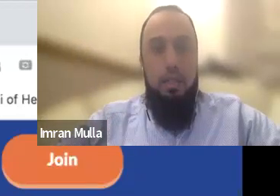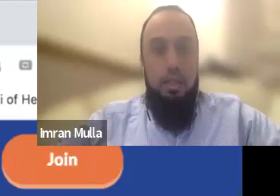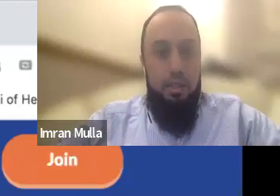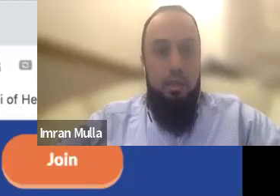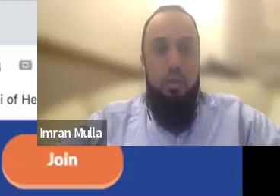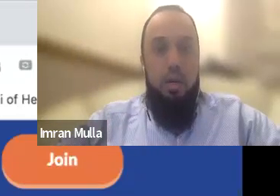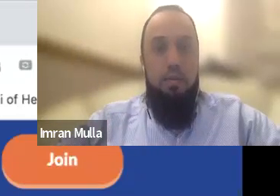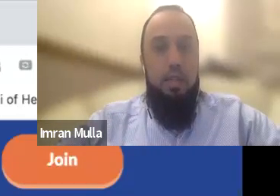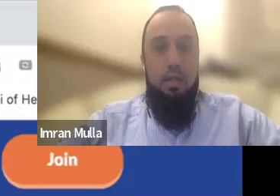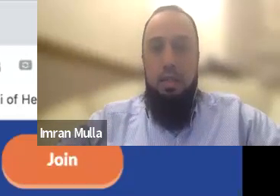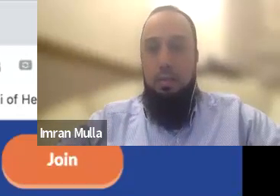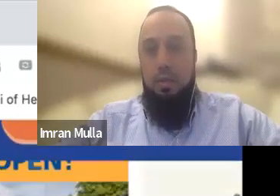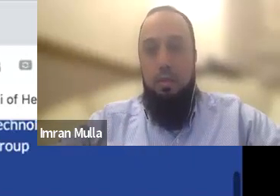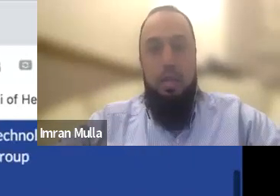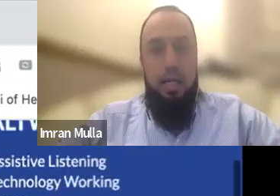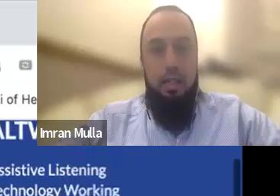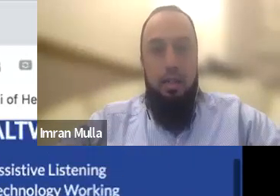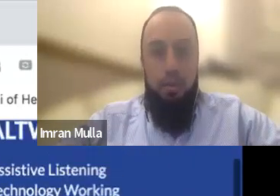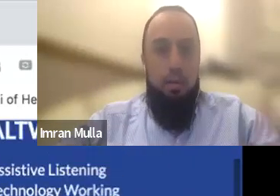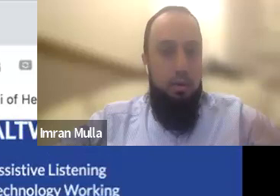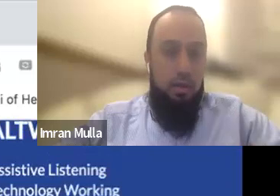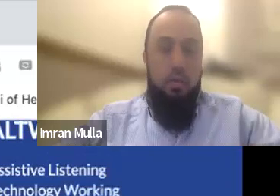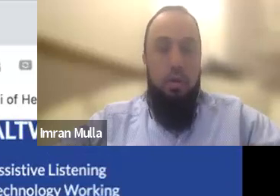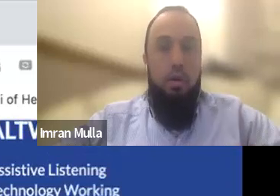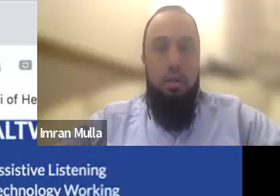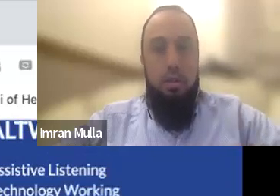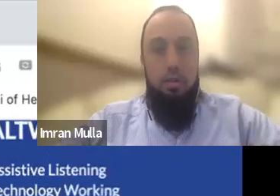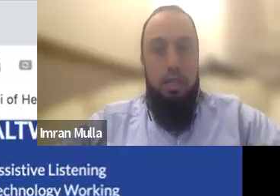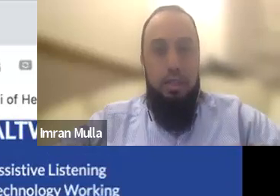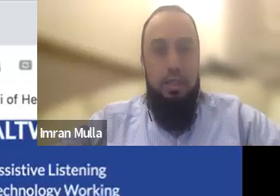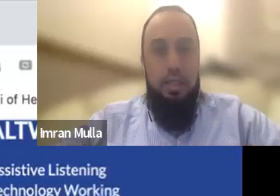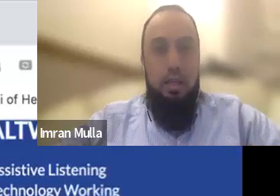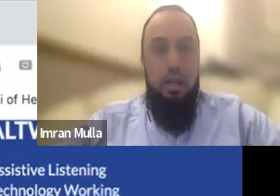There's videos wherever they're possible and throughout the audiology refreshers.